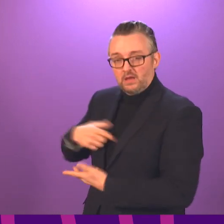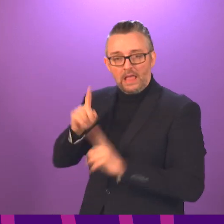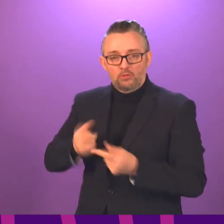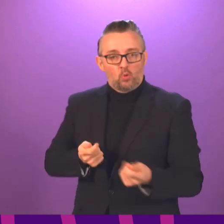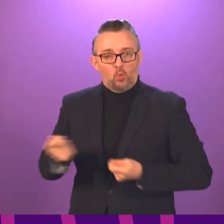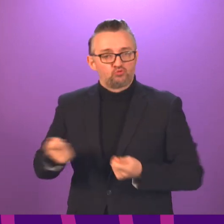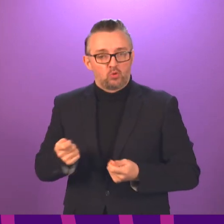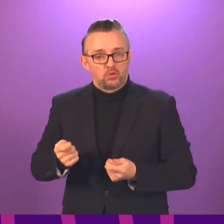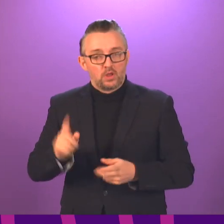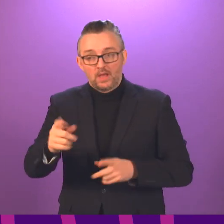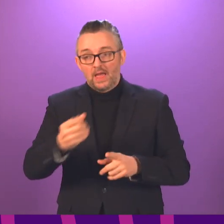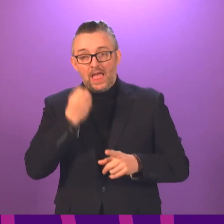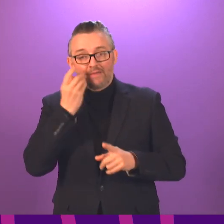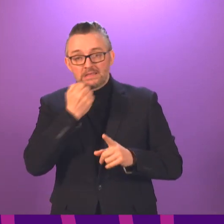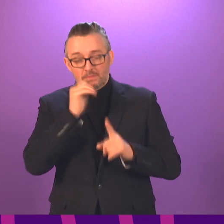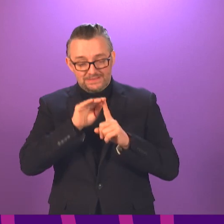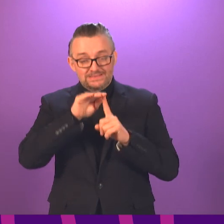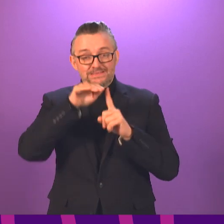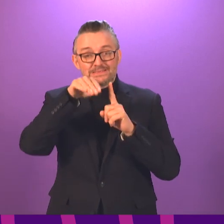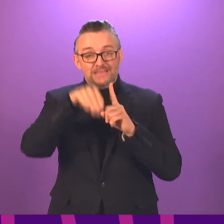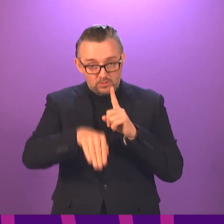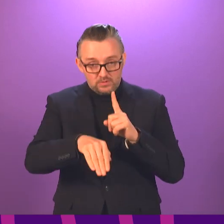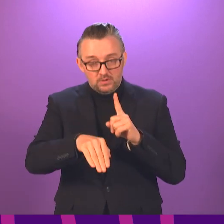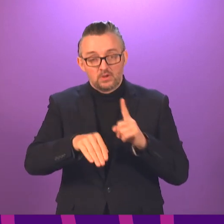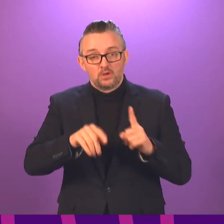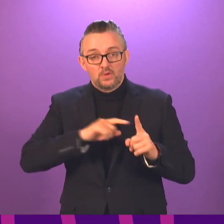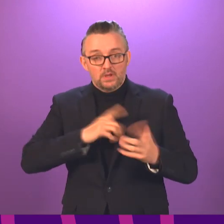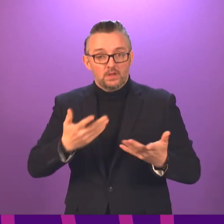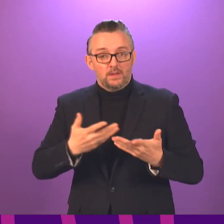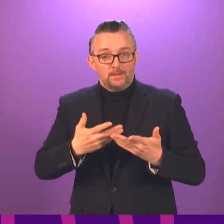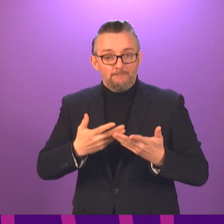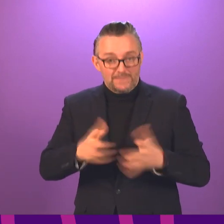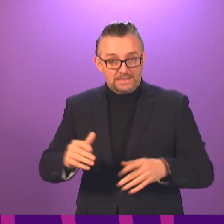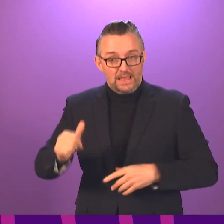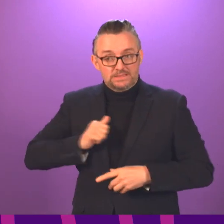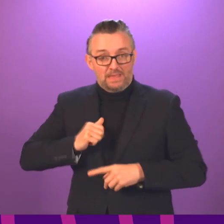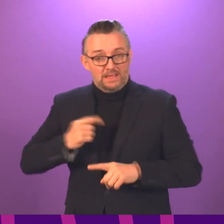dip in daily vaccination rates in the past couple of weeks, which we flagged in advance,